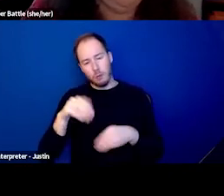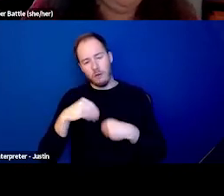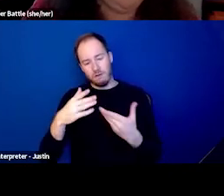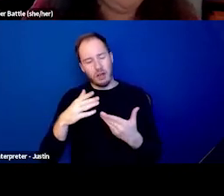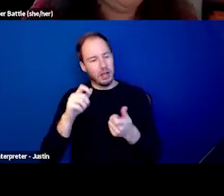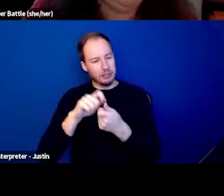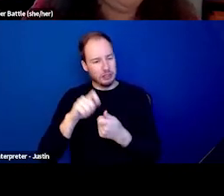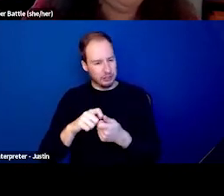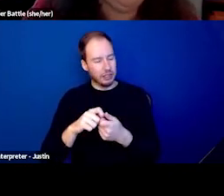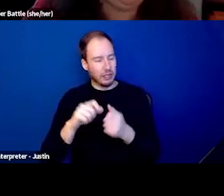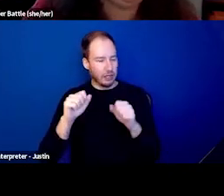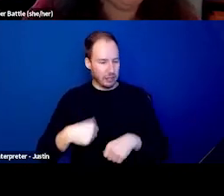if I can get some metrics on it.